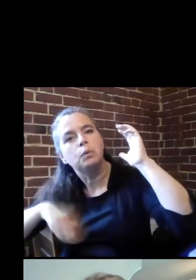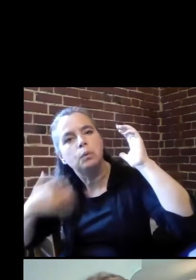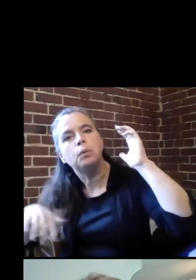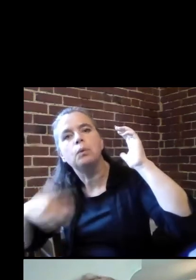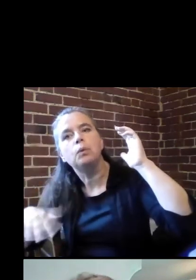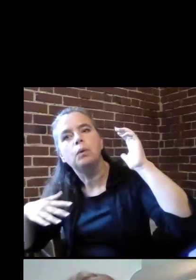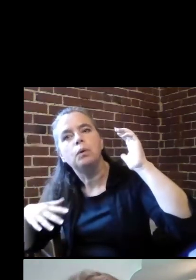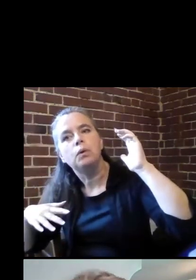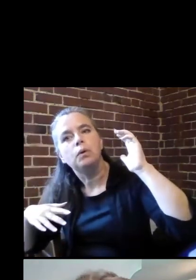[Chuckling]